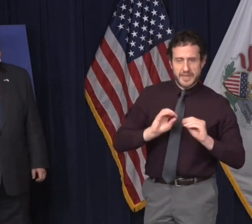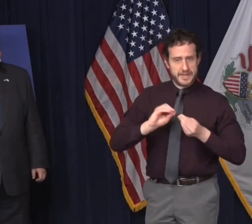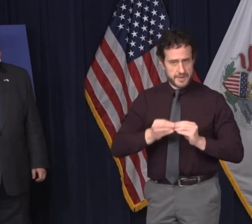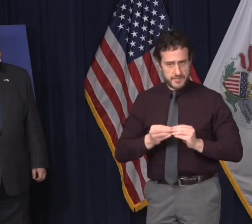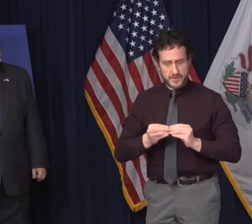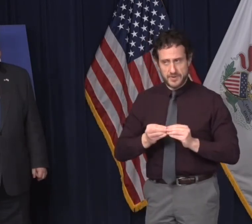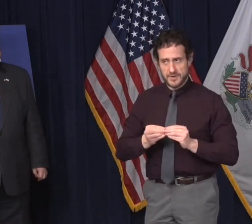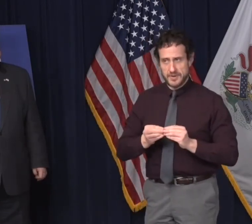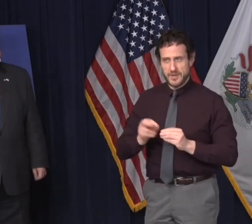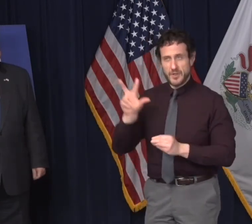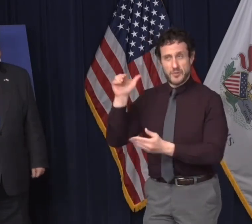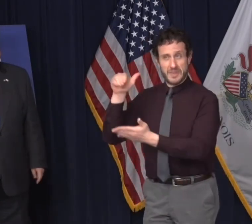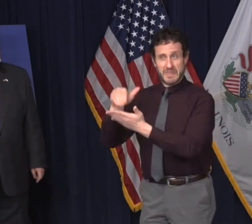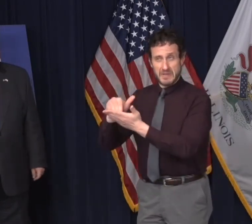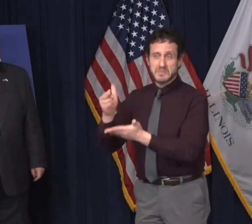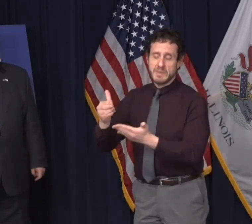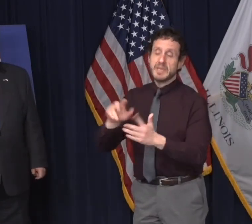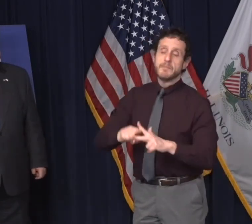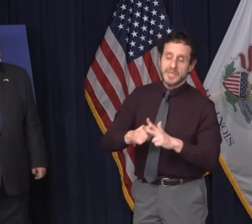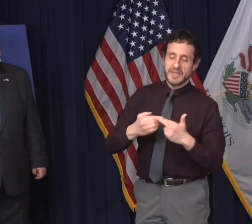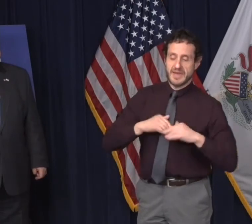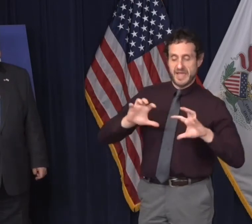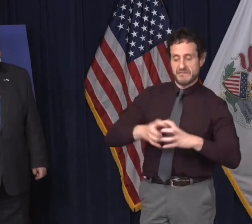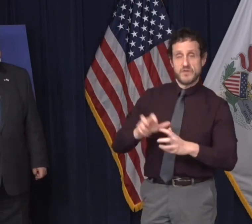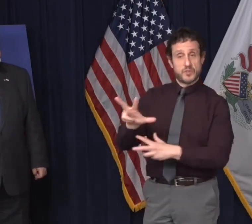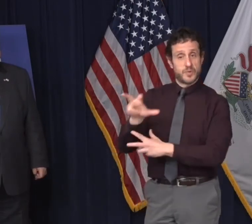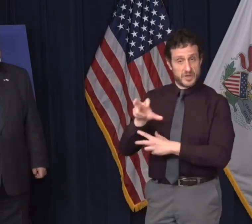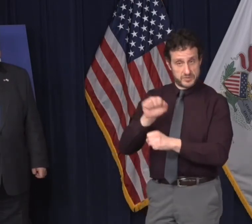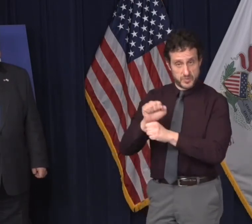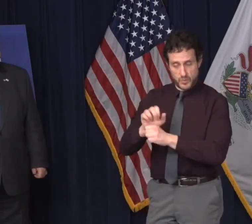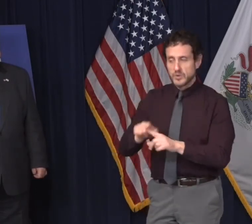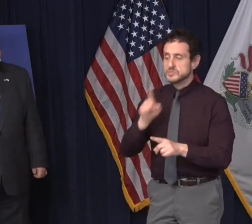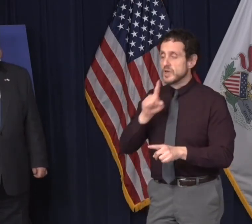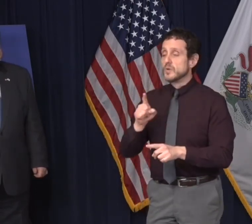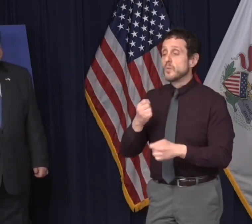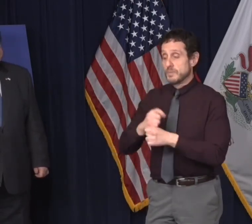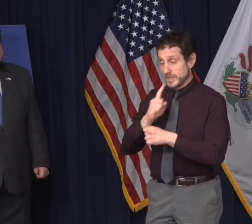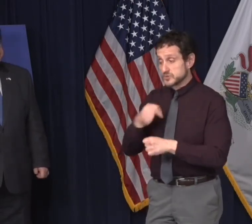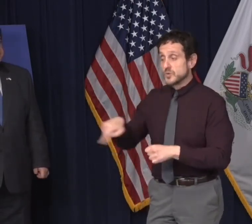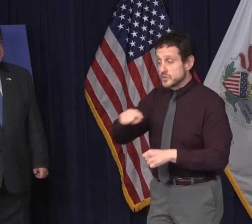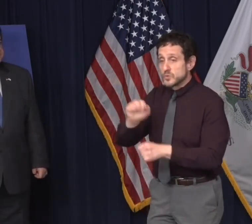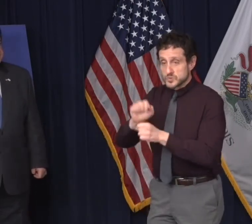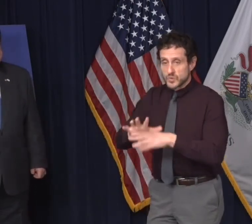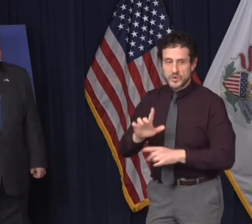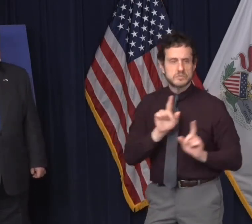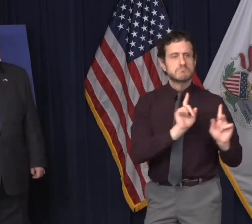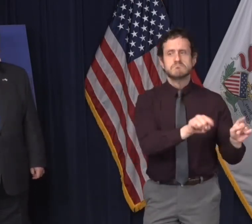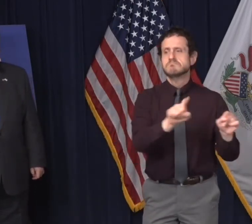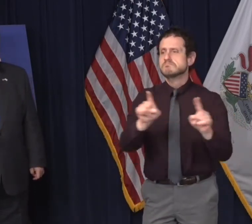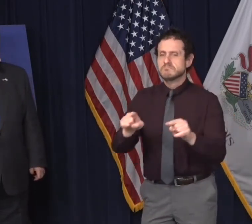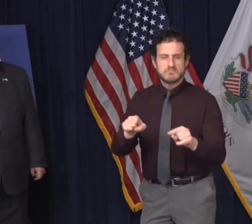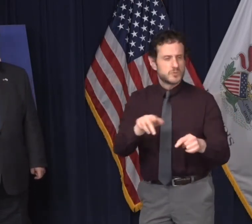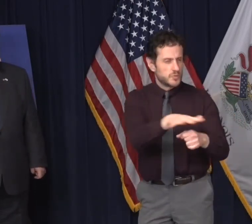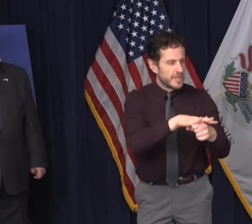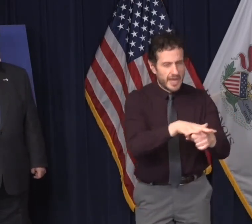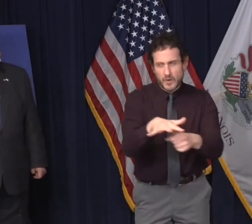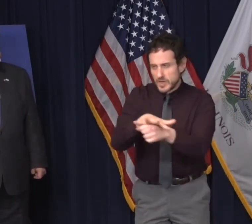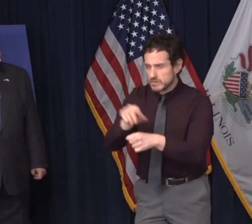START WITH AN INITIAL NUMBER, SAY, 10% OF THAT TOTAL, SAY 300 WORKERS BUT THEY ARE STRATEGICALLY PLACED IN THE